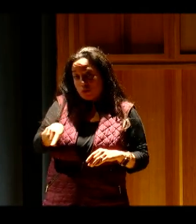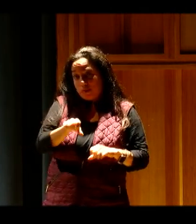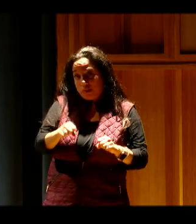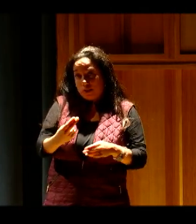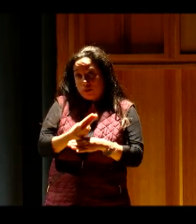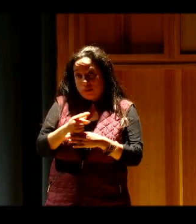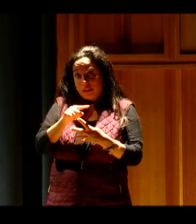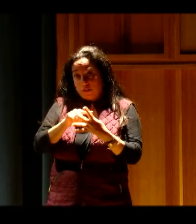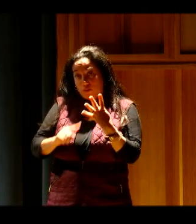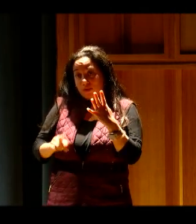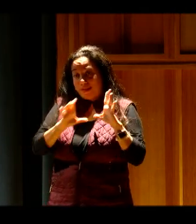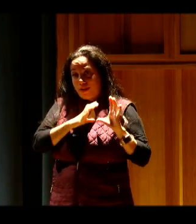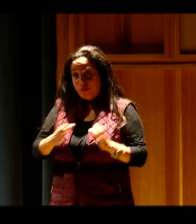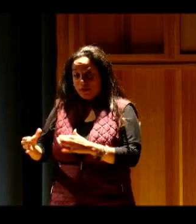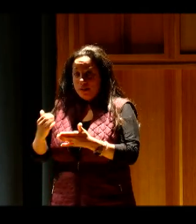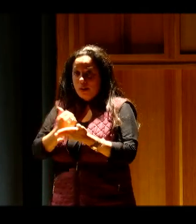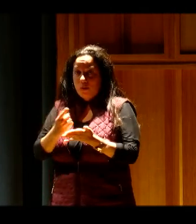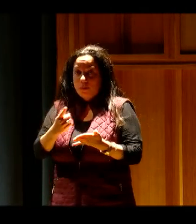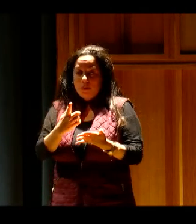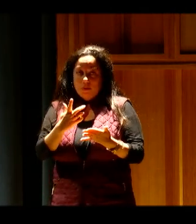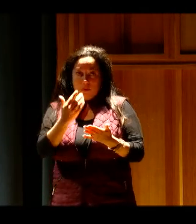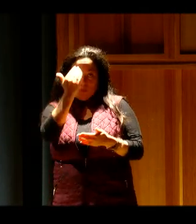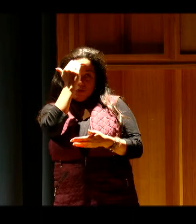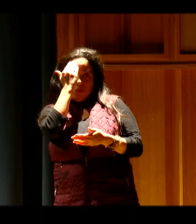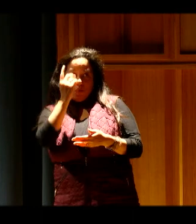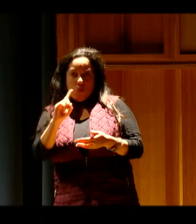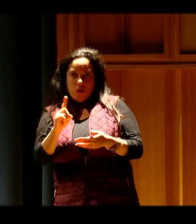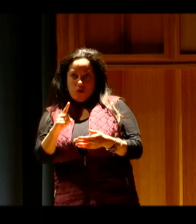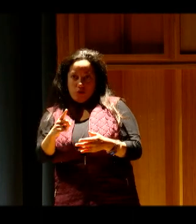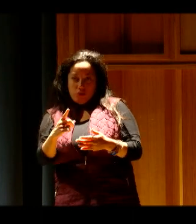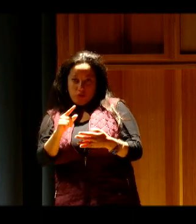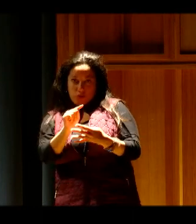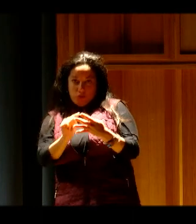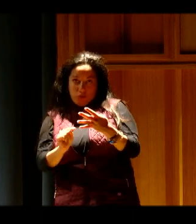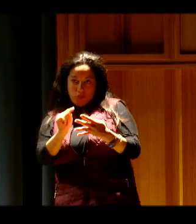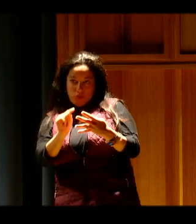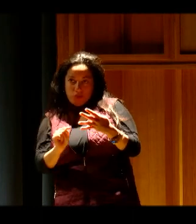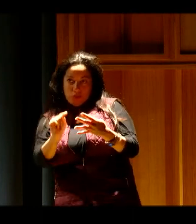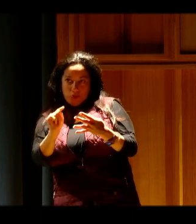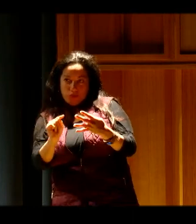and help you benchmark where you're landing in the climate scape.